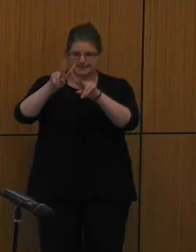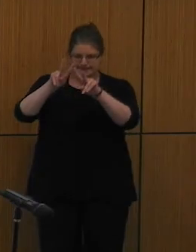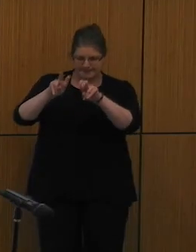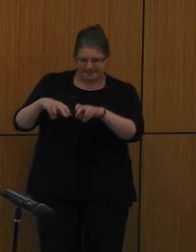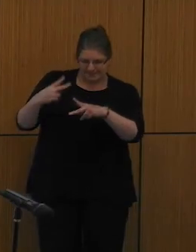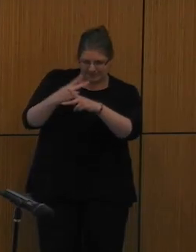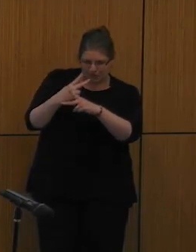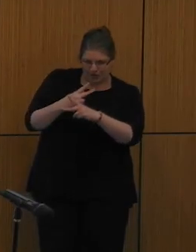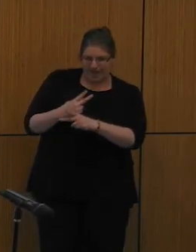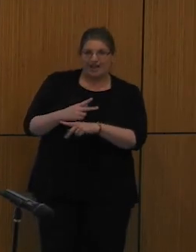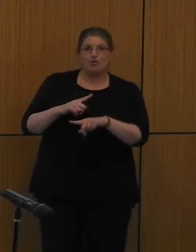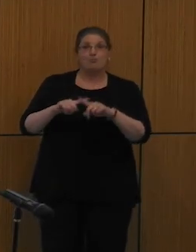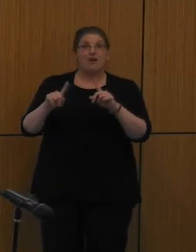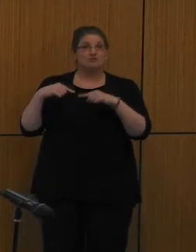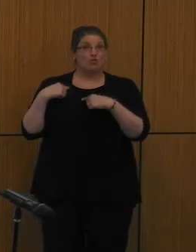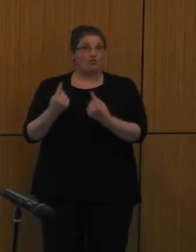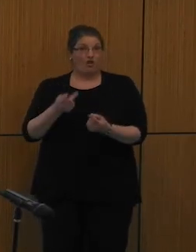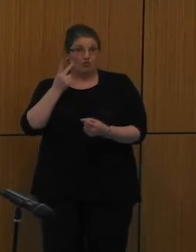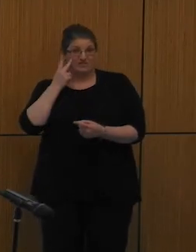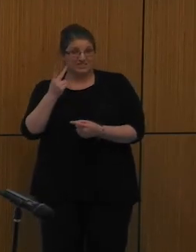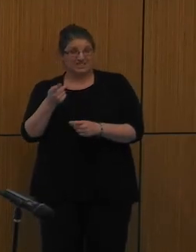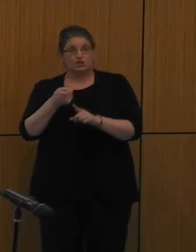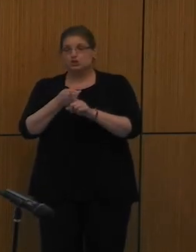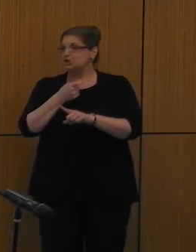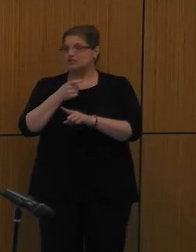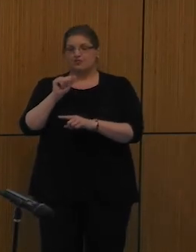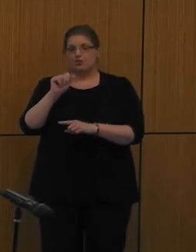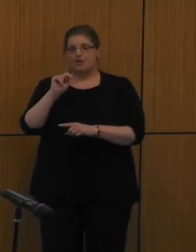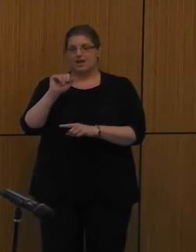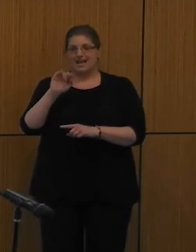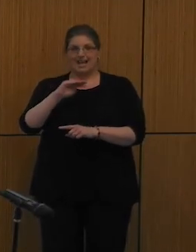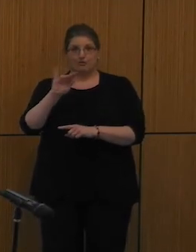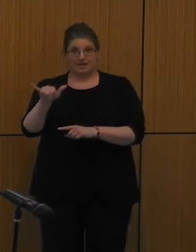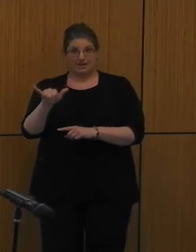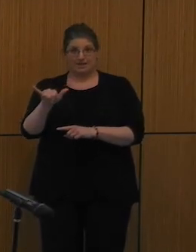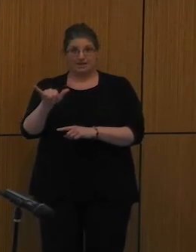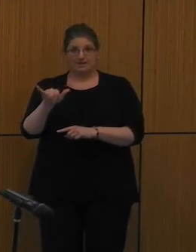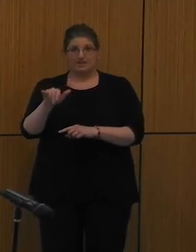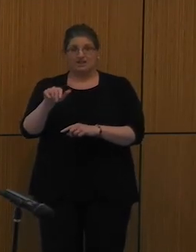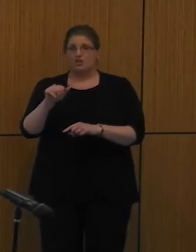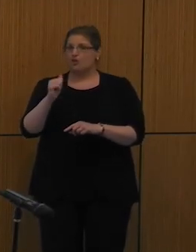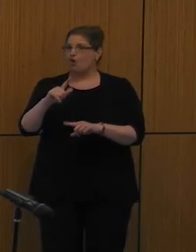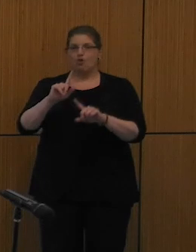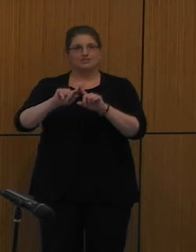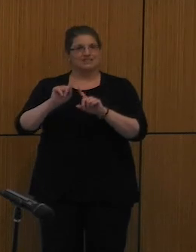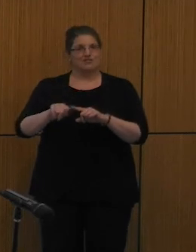But what we've seen so far, just from the anatomical standpoint, is that no two vagus nerve look alike, not in the same person.